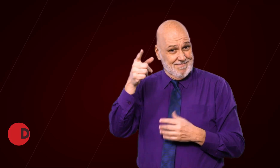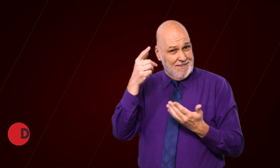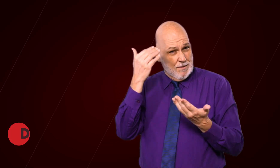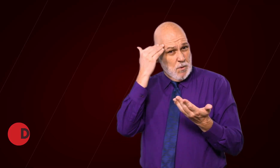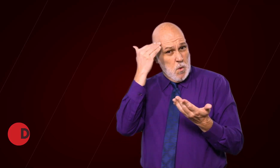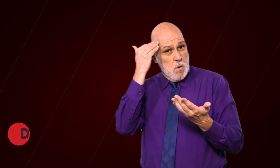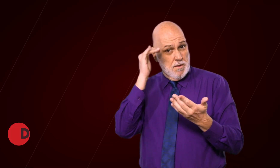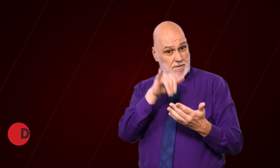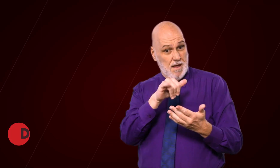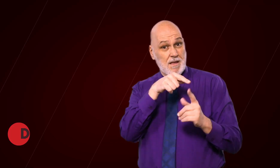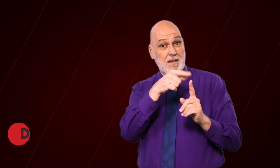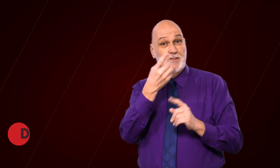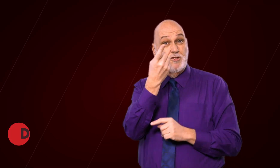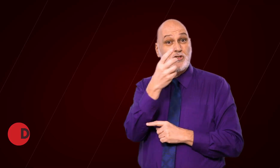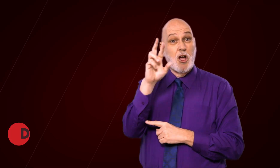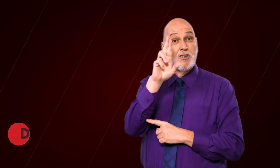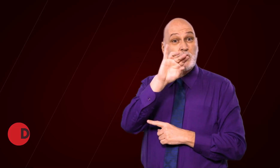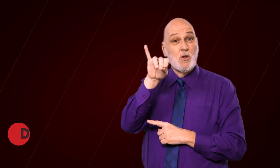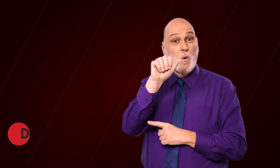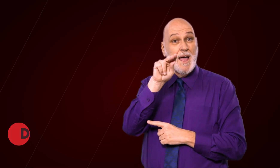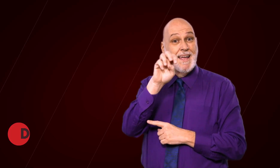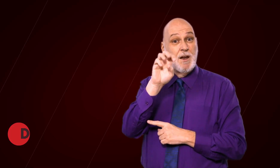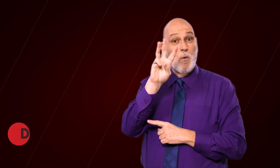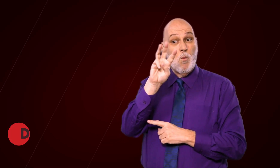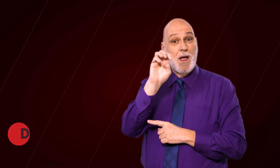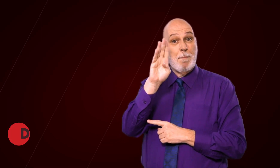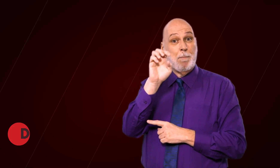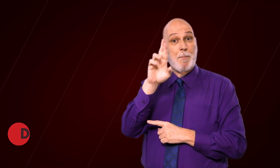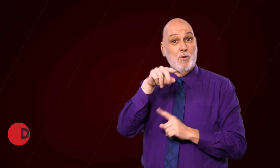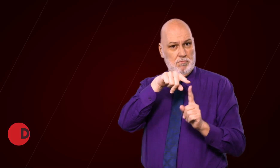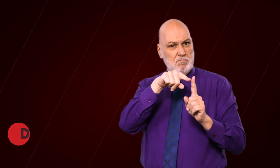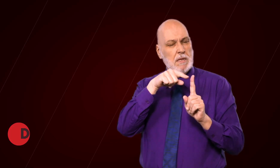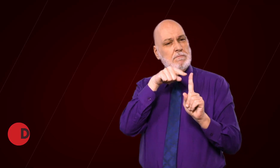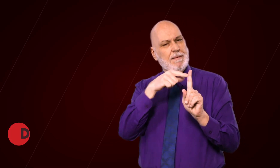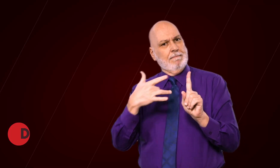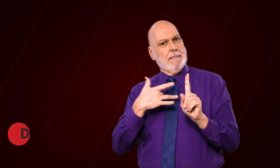[Anselmo]: Do you know more about Dr. Joanne Weber,